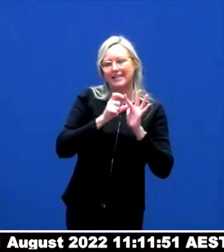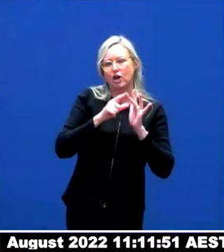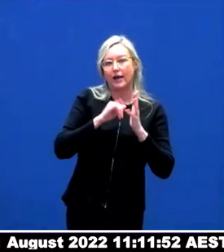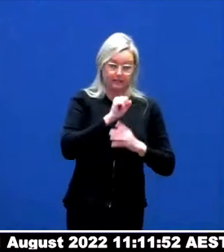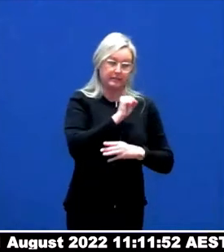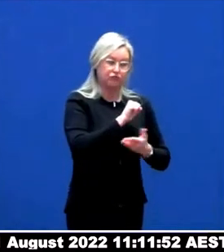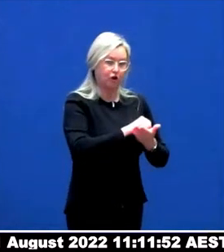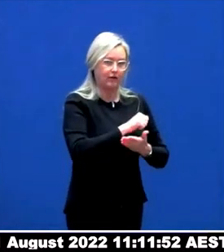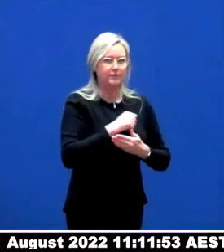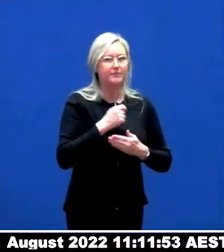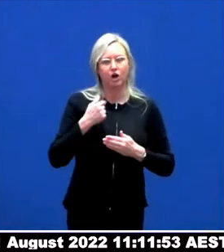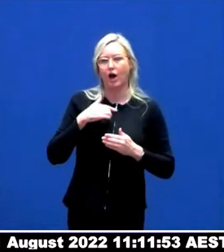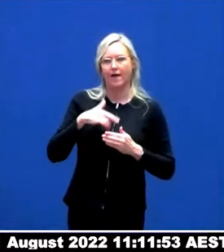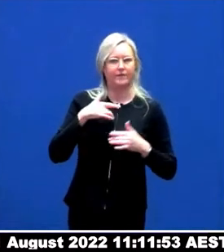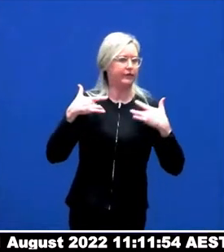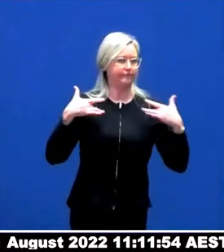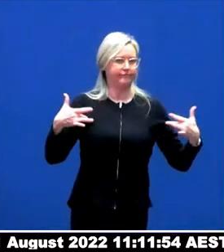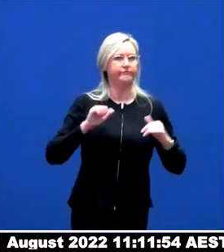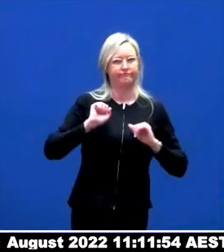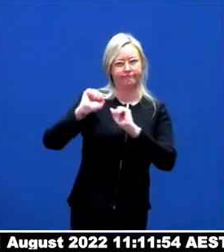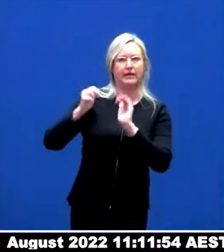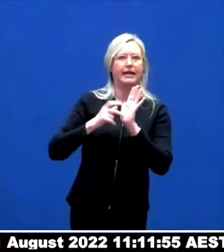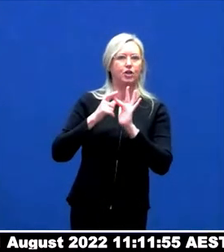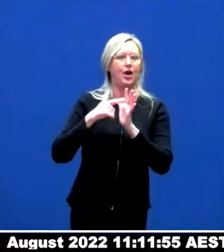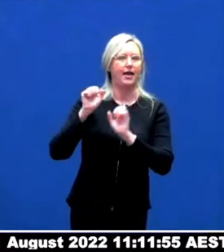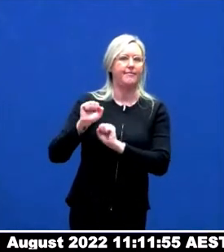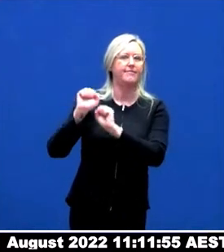I think that is very much in the domain of the NDIA because these are people who have a